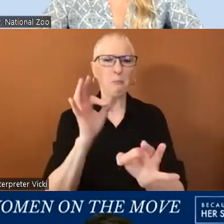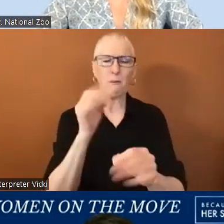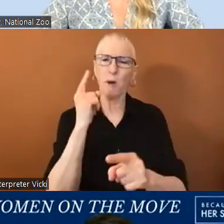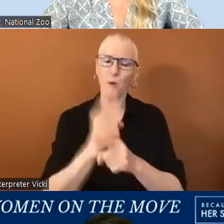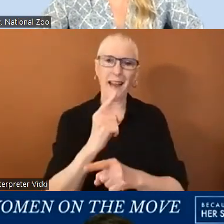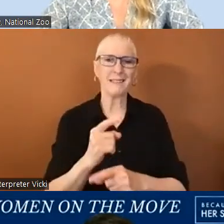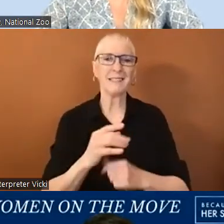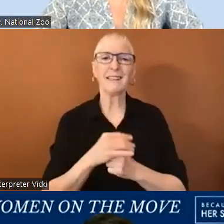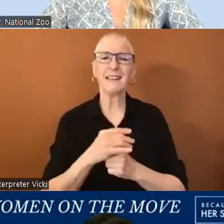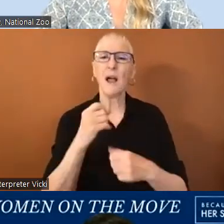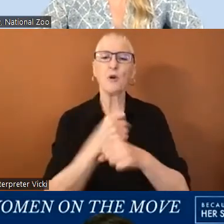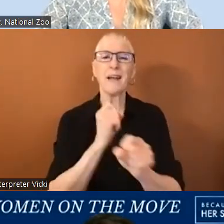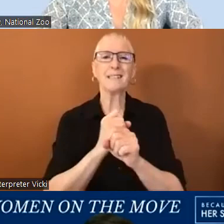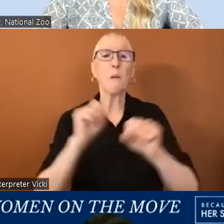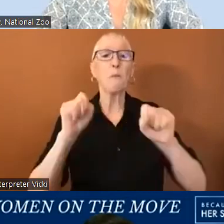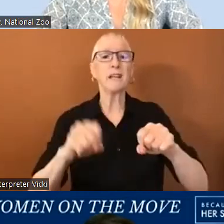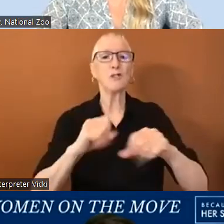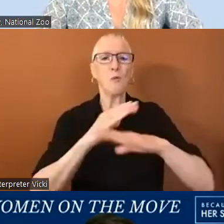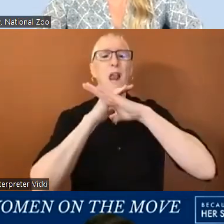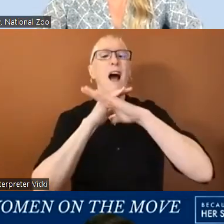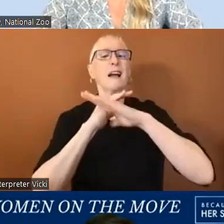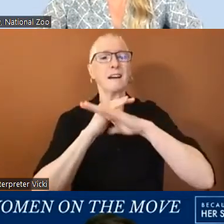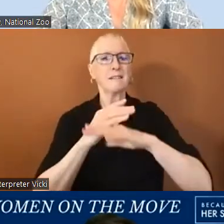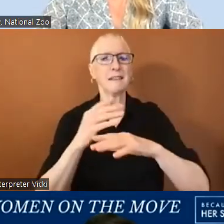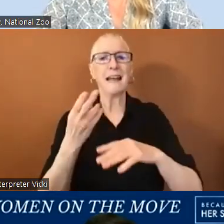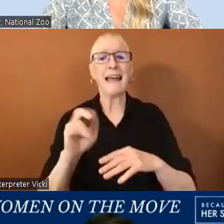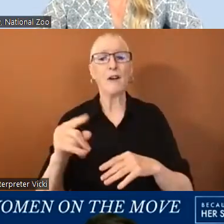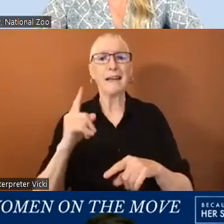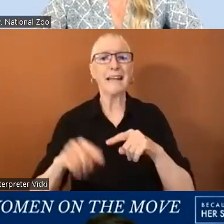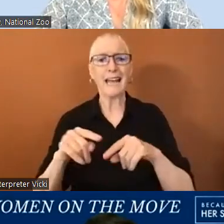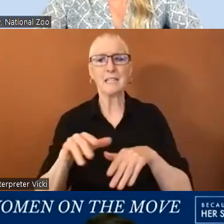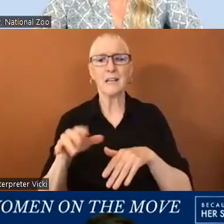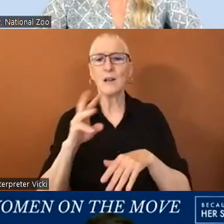It creates a potential roadblock and the herring can't get to where they need to go to breed